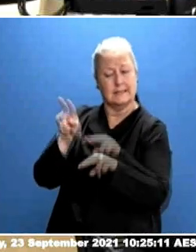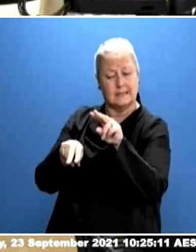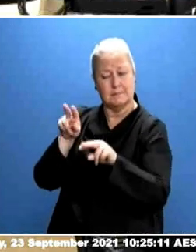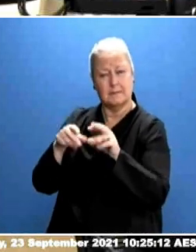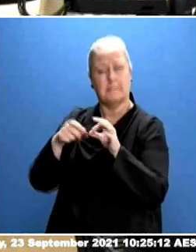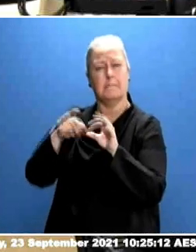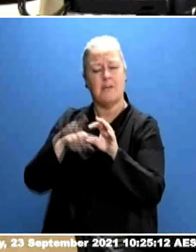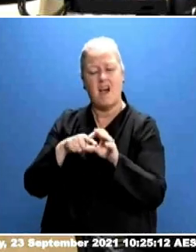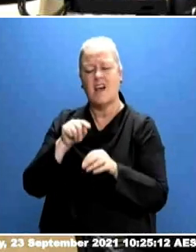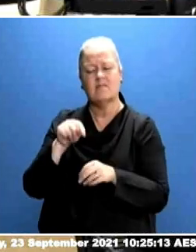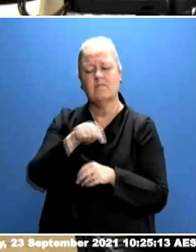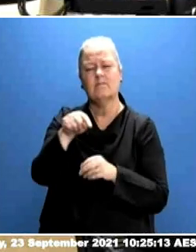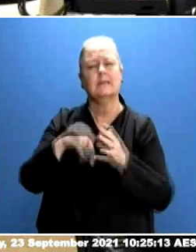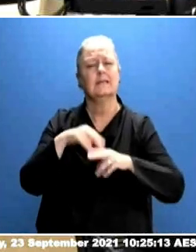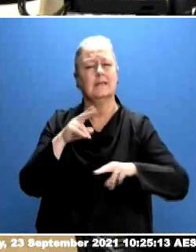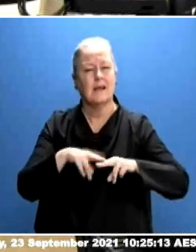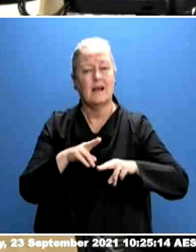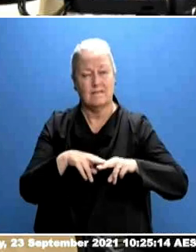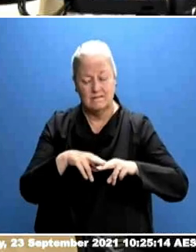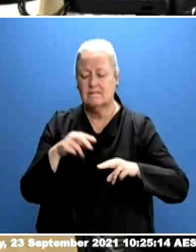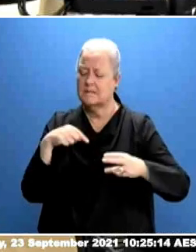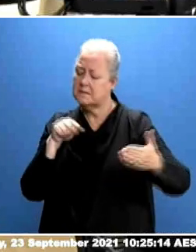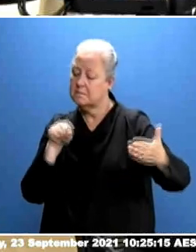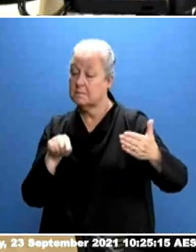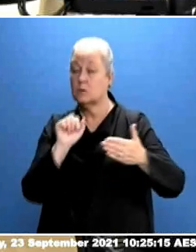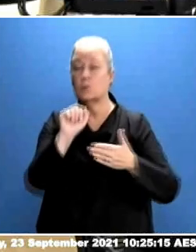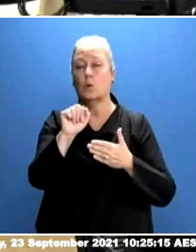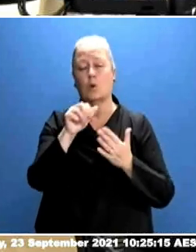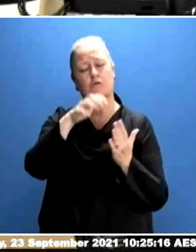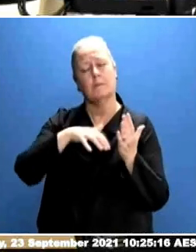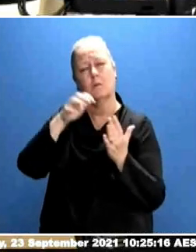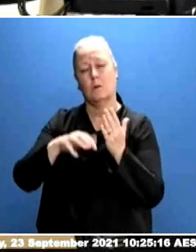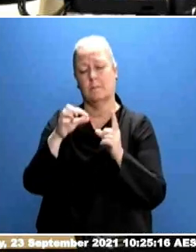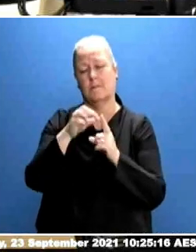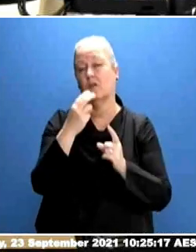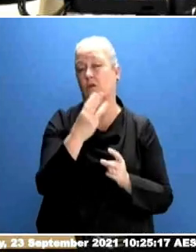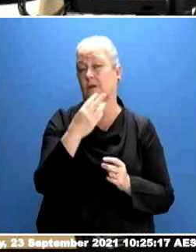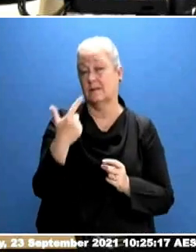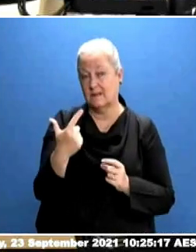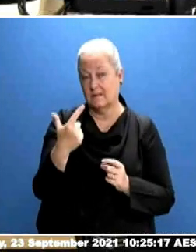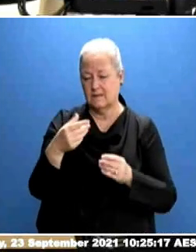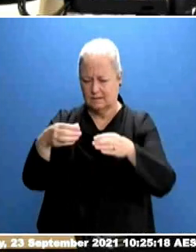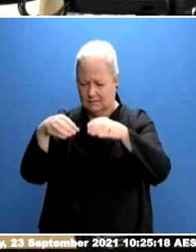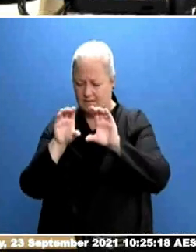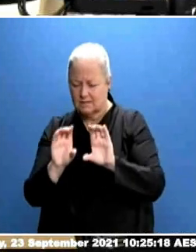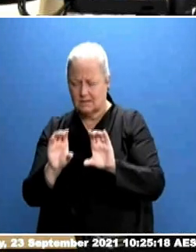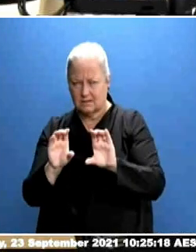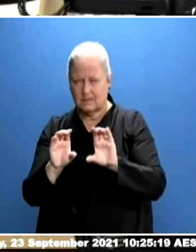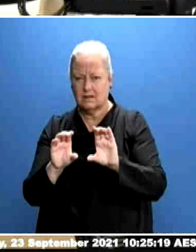Looking at page 37 at the bottom of the page you'll see that in the next paragraph down you refer to the Welltree Model,